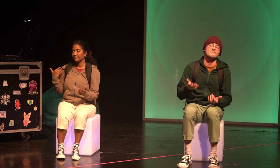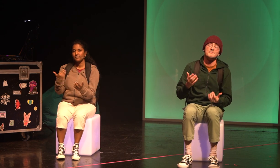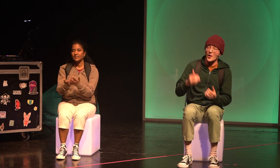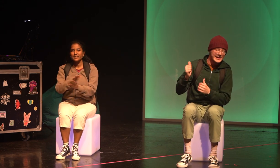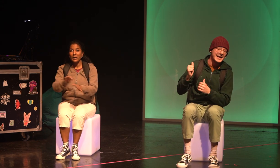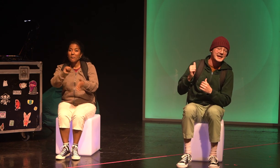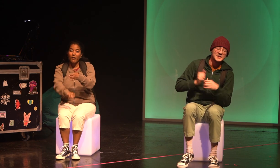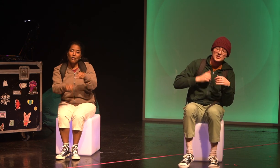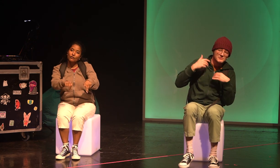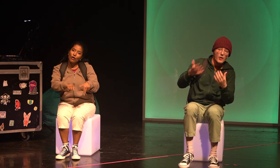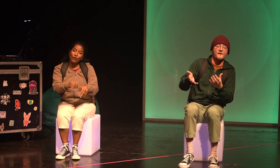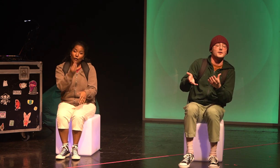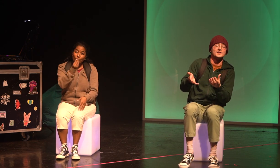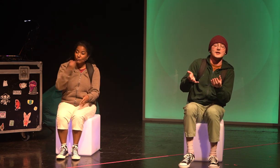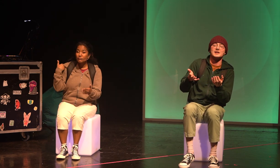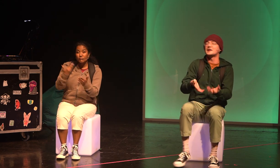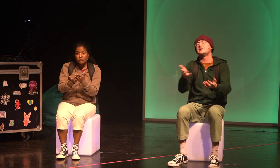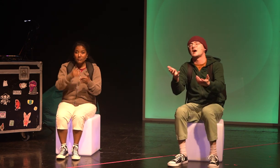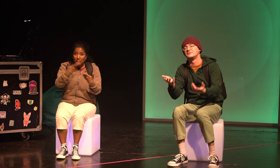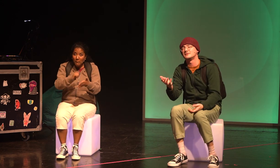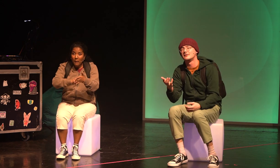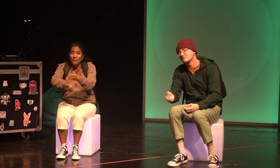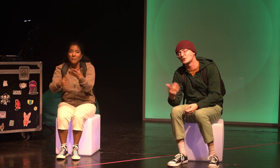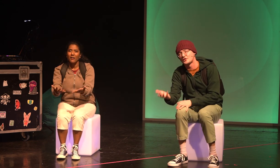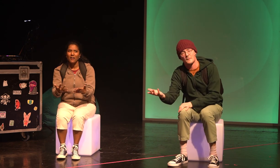haven't been buying Gary as much dog food as I usually do, you know, because of